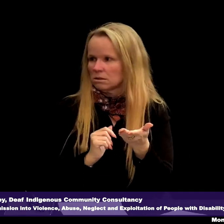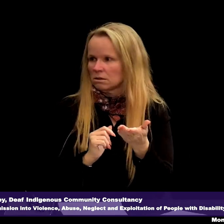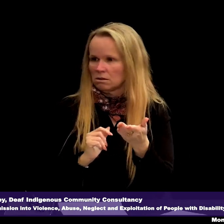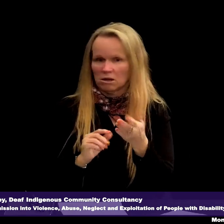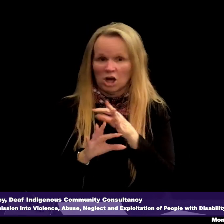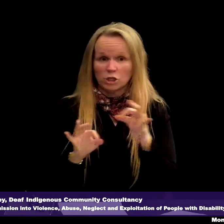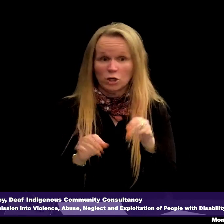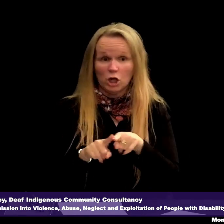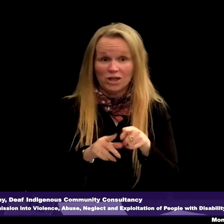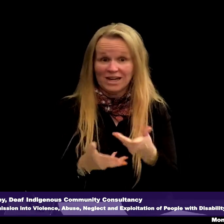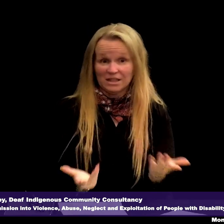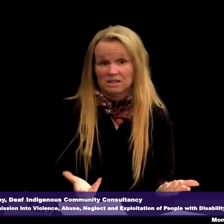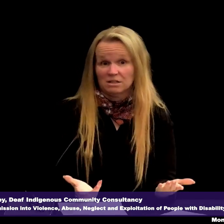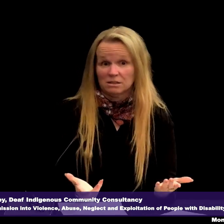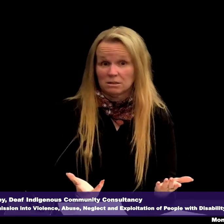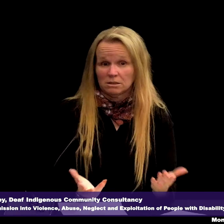kinds of experts, I don't learn anything.